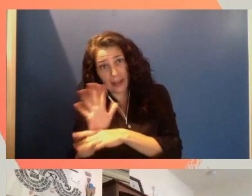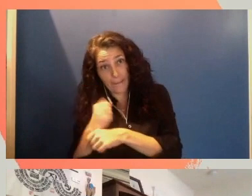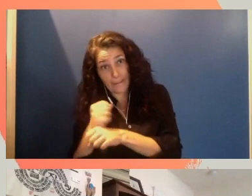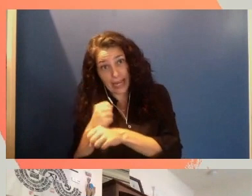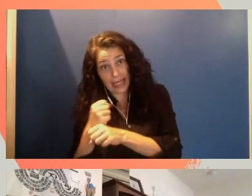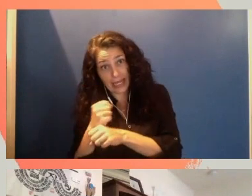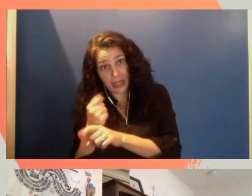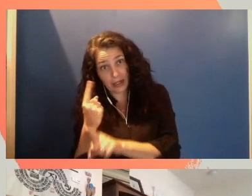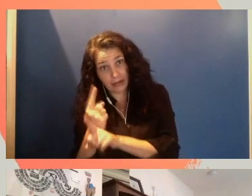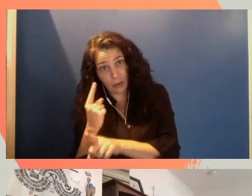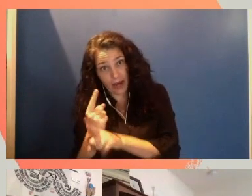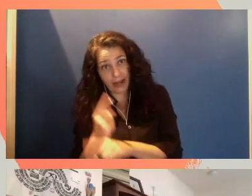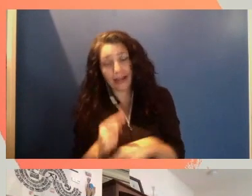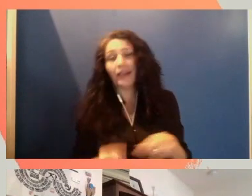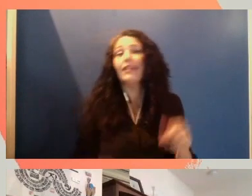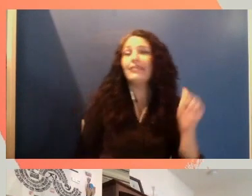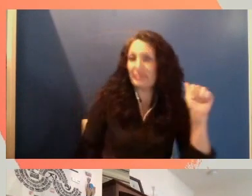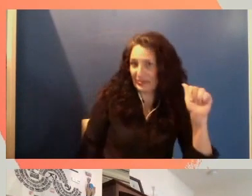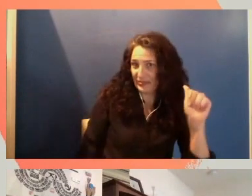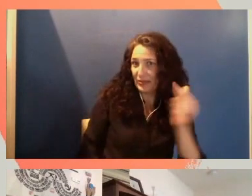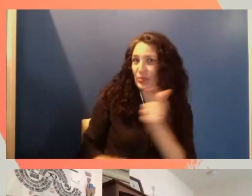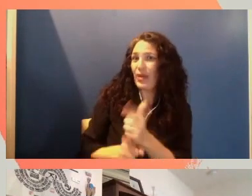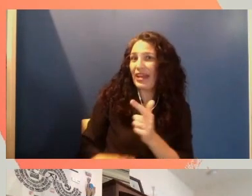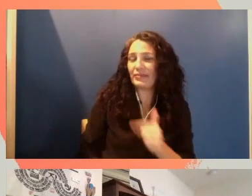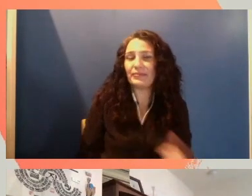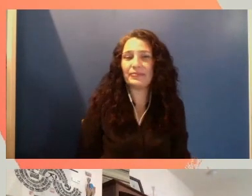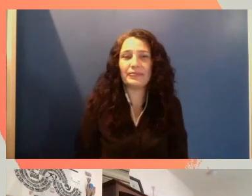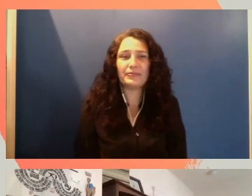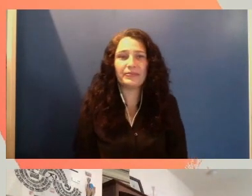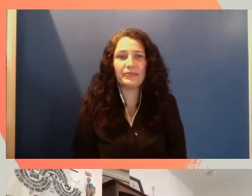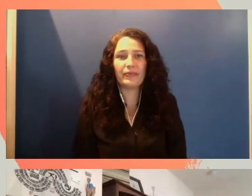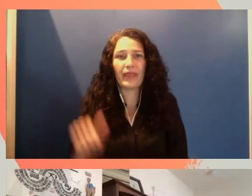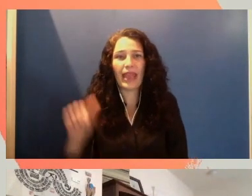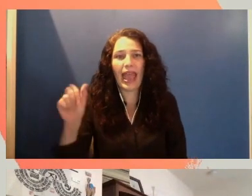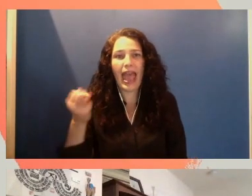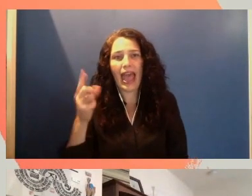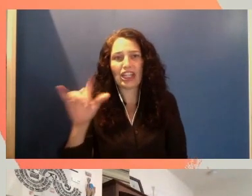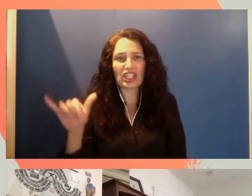Absolutely, . Can I walk out on this limb a little bit with Marj?